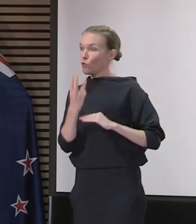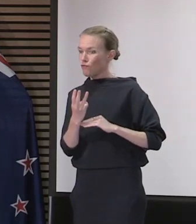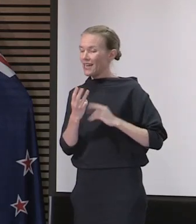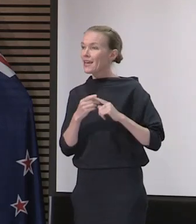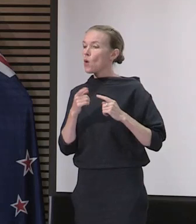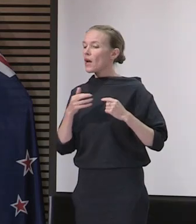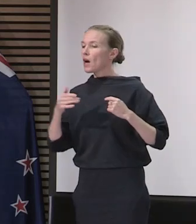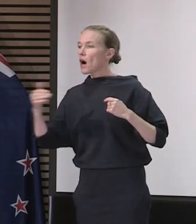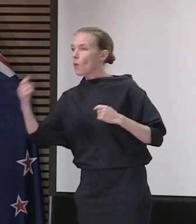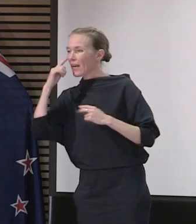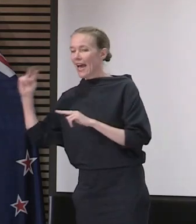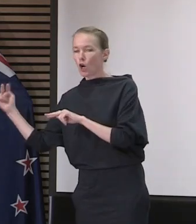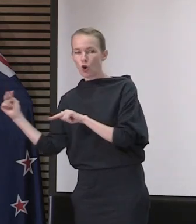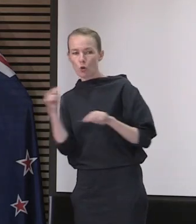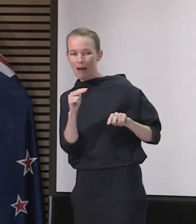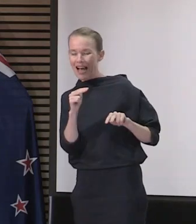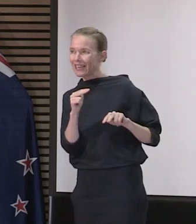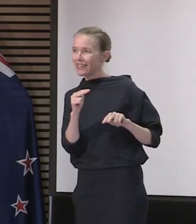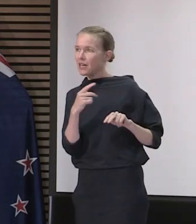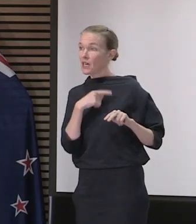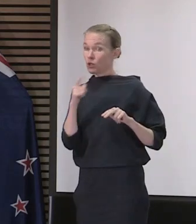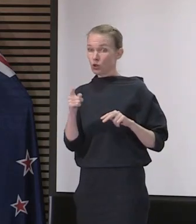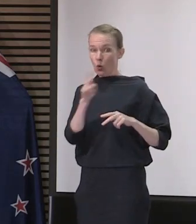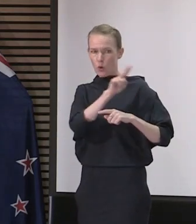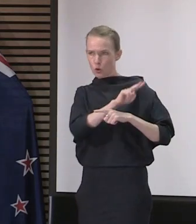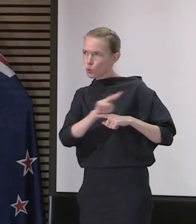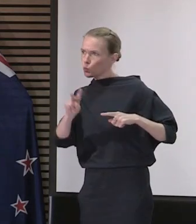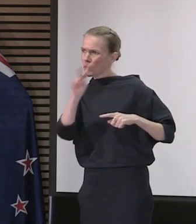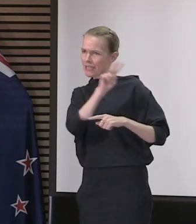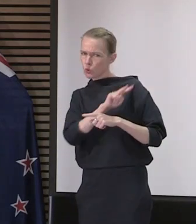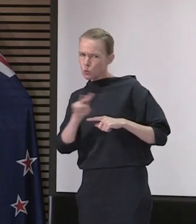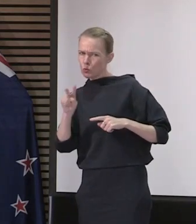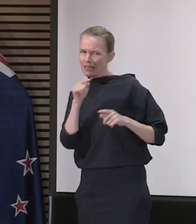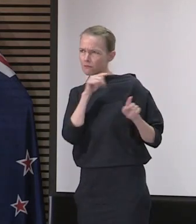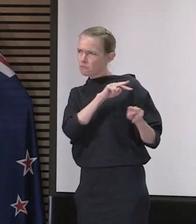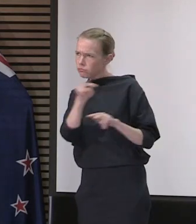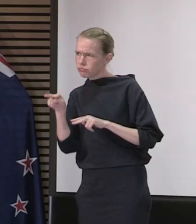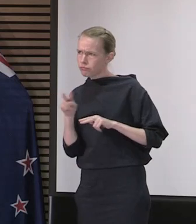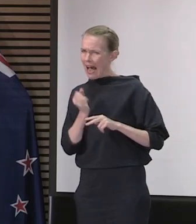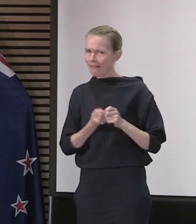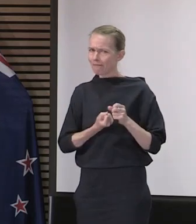be looking back, look and see what is the pattern of cases over that full four week